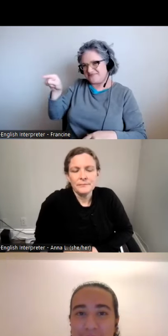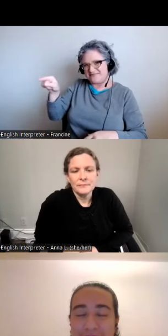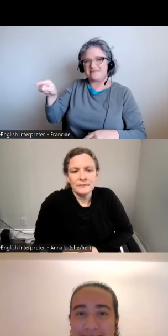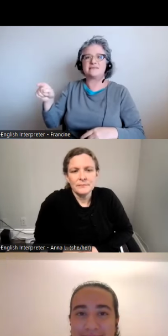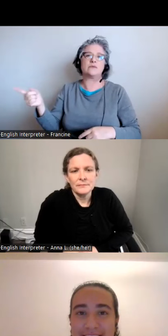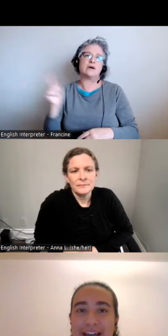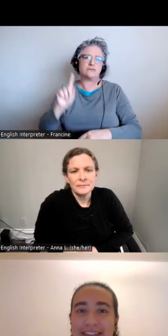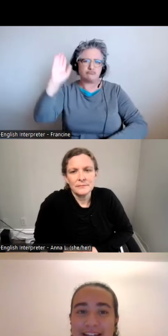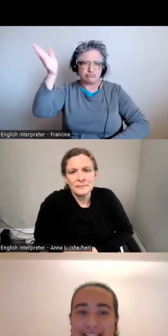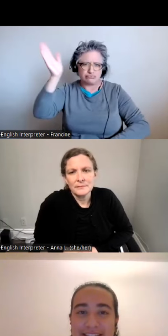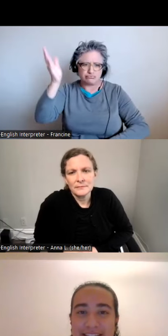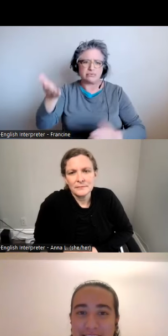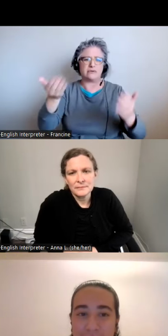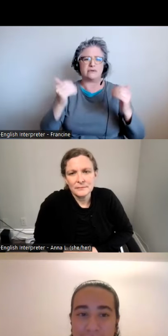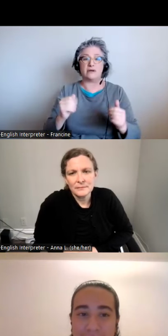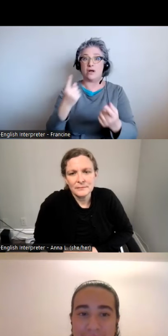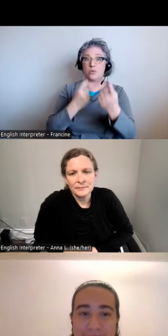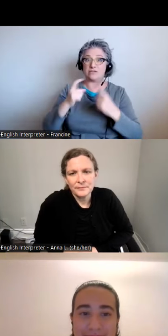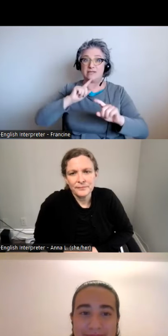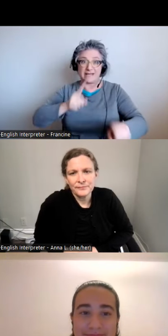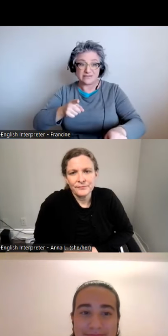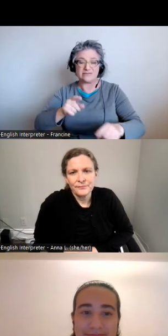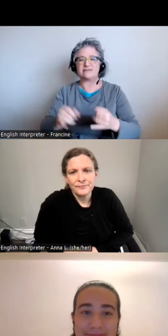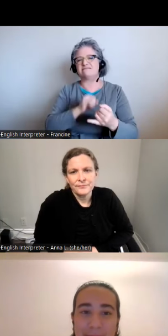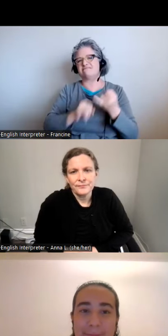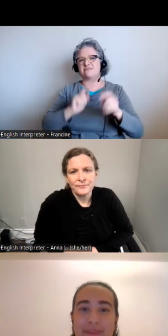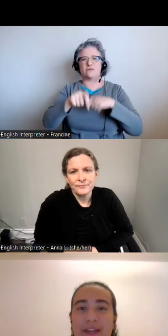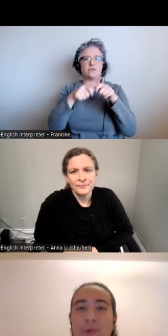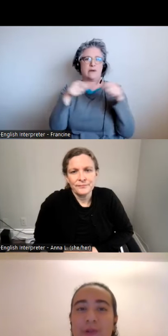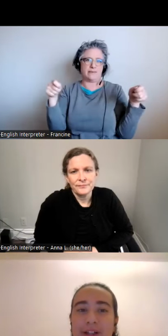For our agenda. Today, we have the welcome, the land, acknowledgment and the introduction after we will be having a presentation by Alice and Boyce who is a Registered Nurse, from the COVID-19 Vaccine, Consult Service at Sick Hit then We will have a